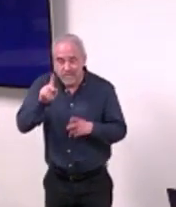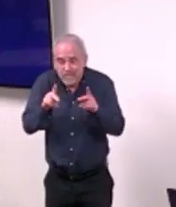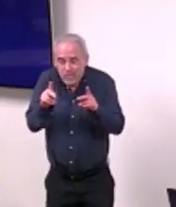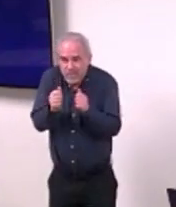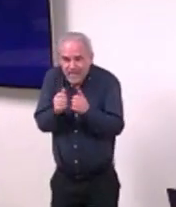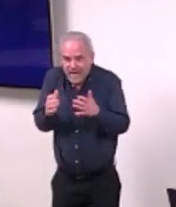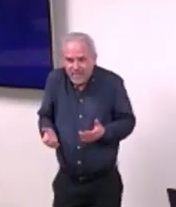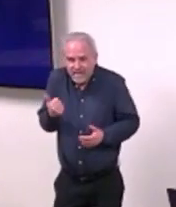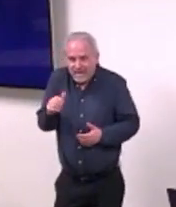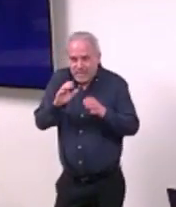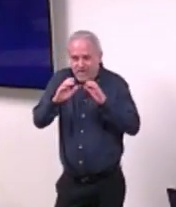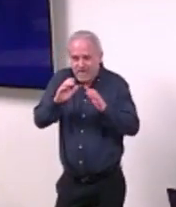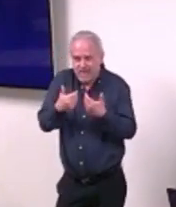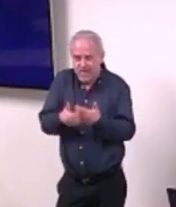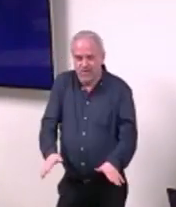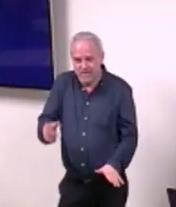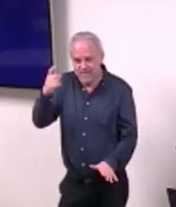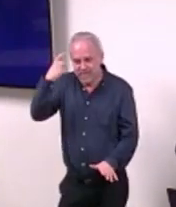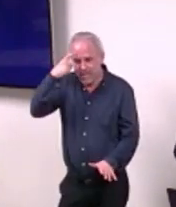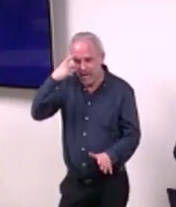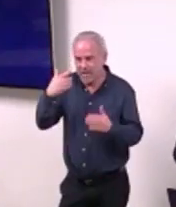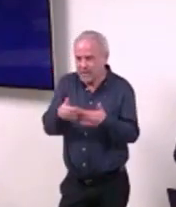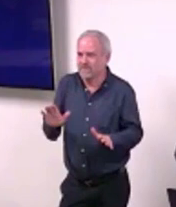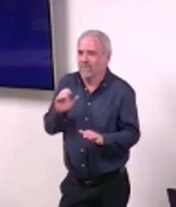Lose their ability to communicate in any language.